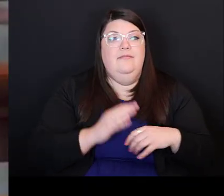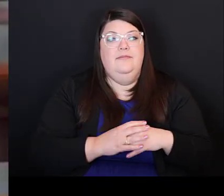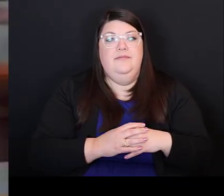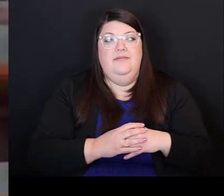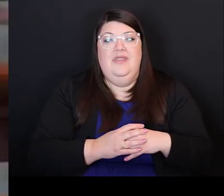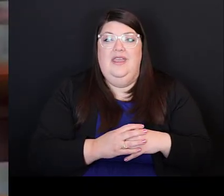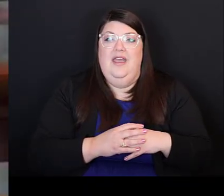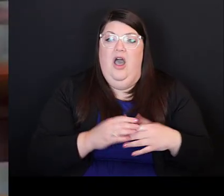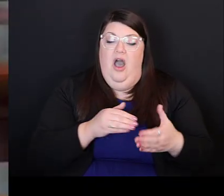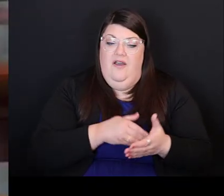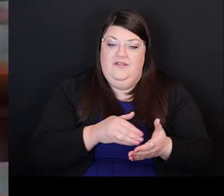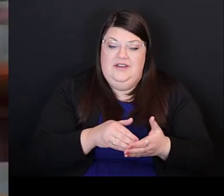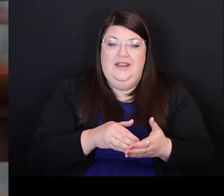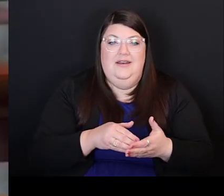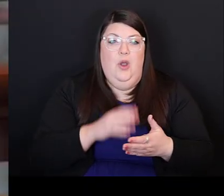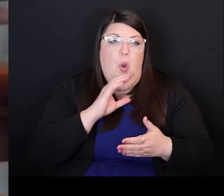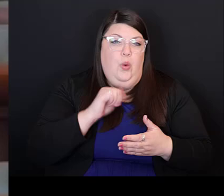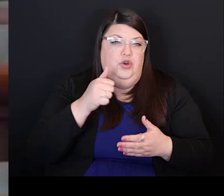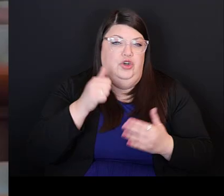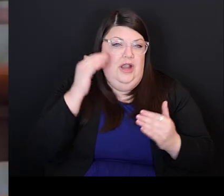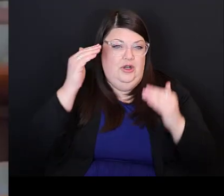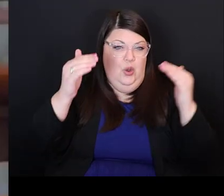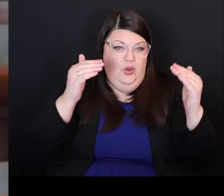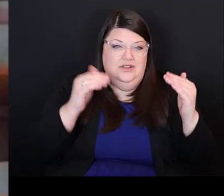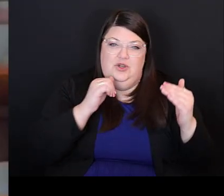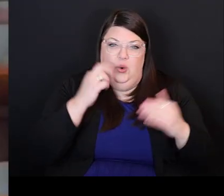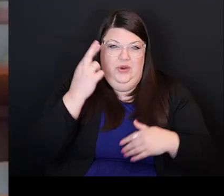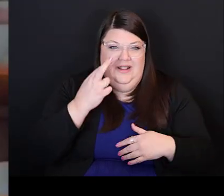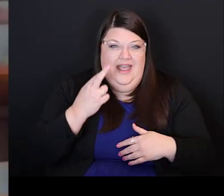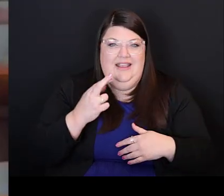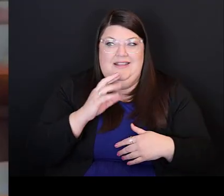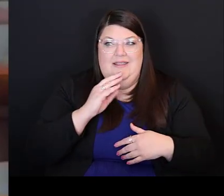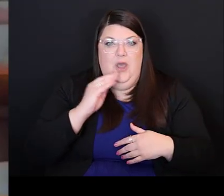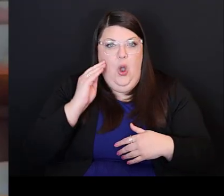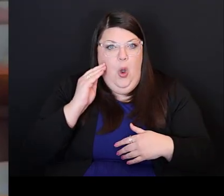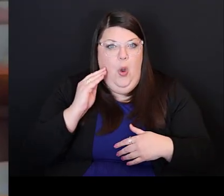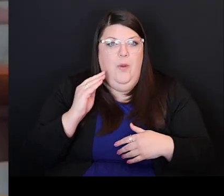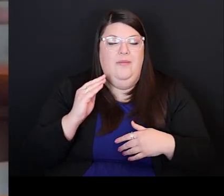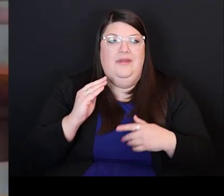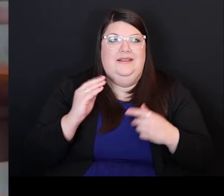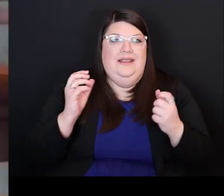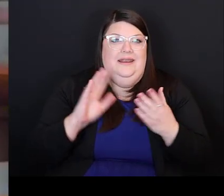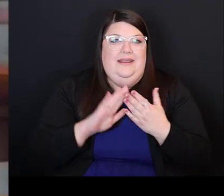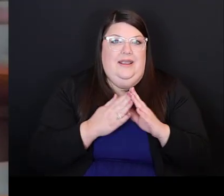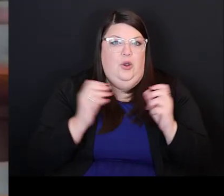Frequently older adults do not realize that the home is getting colder and they're losing body heat.